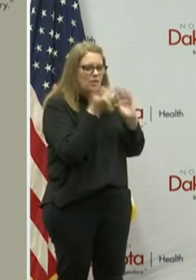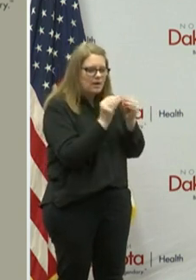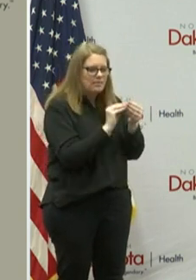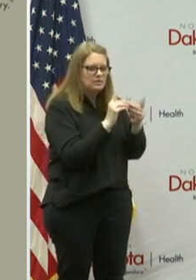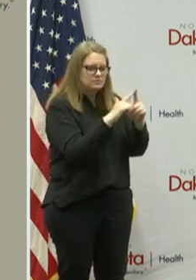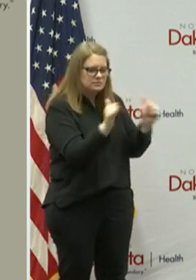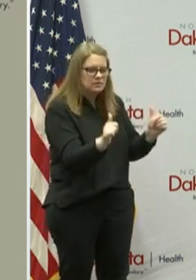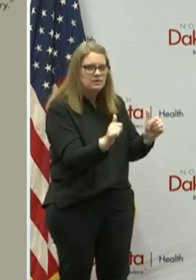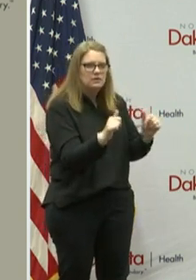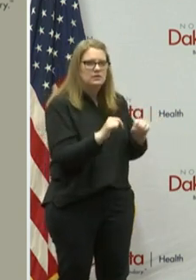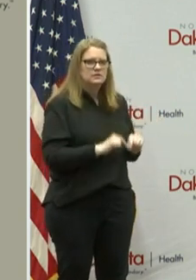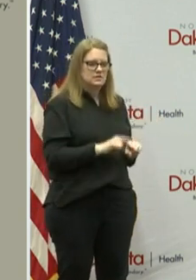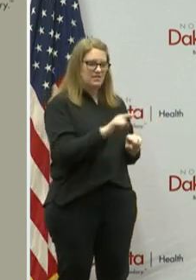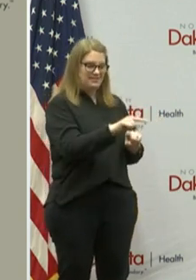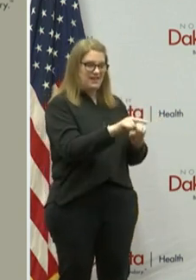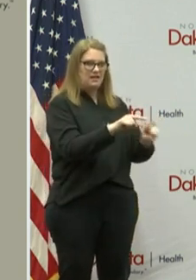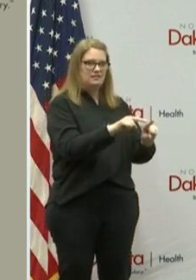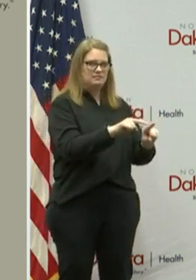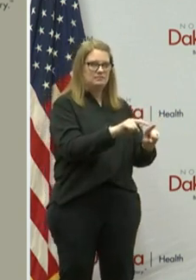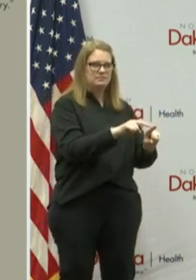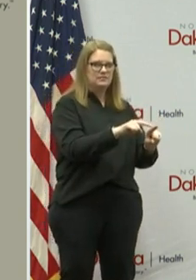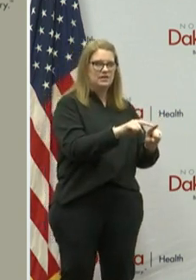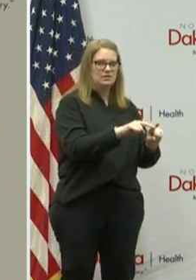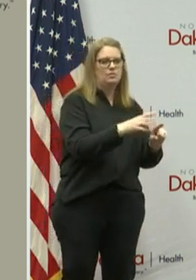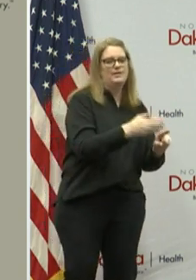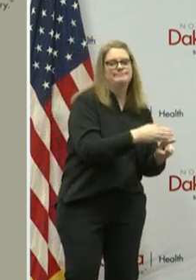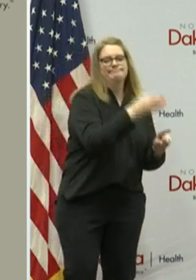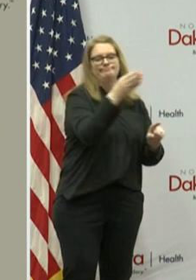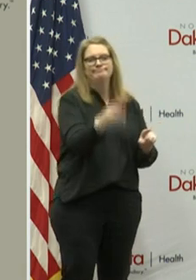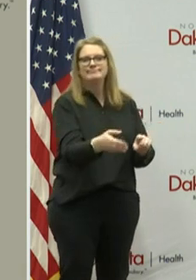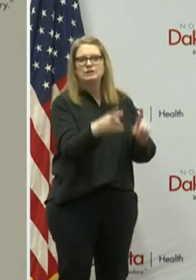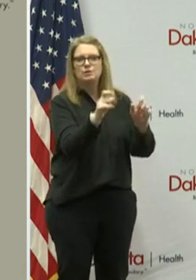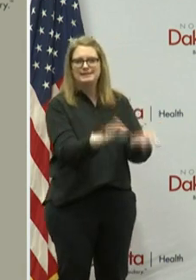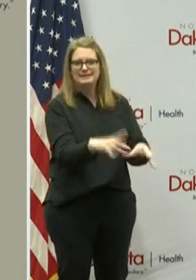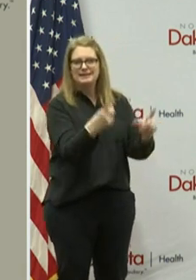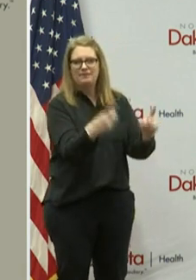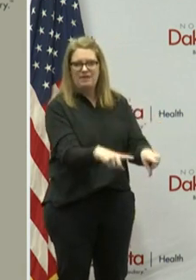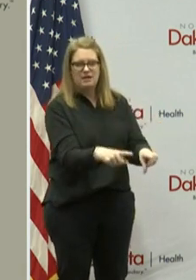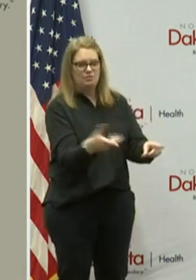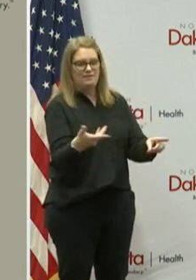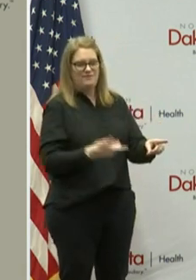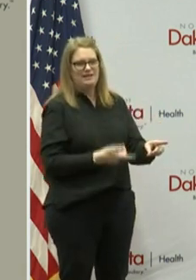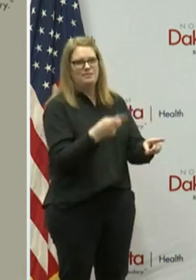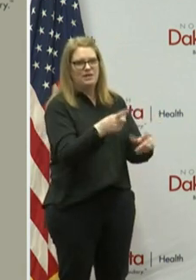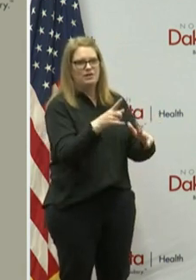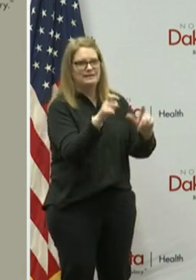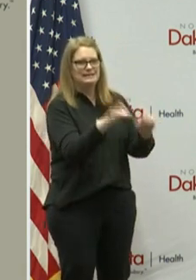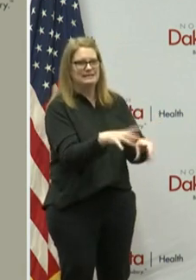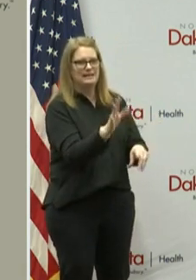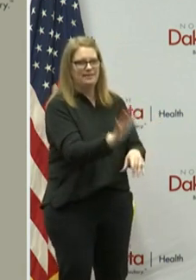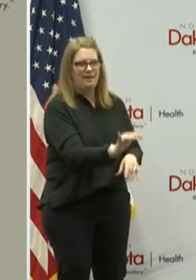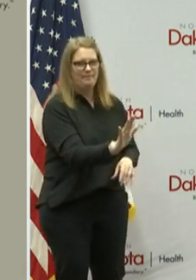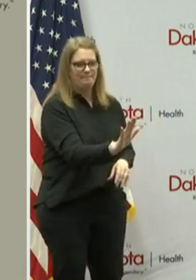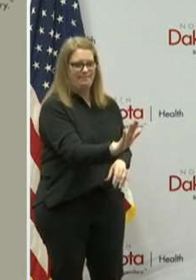CONTACTED BY A PROFESSIONAL CONTACT TRACER TO SEE WHO YOU HAVE BEEN IN CONTACT WITH AND